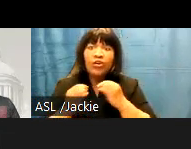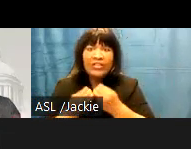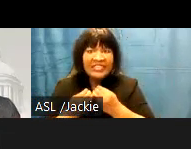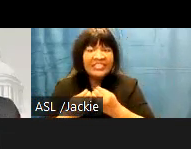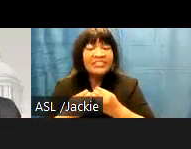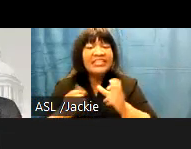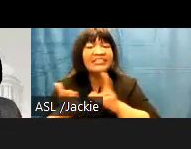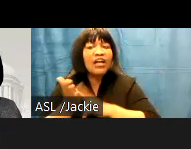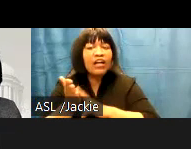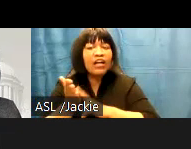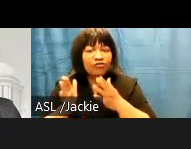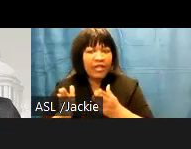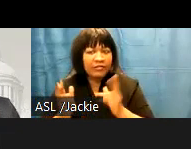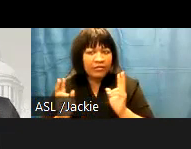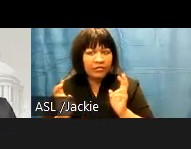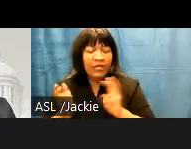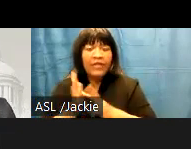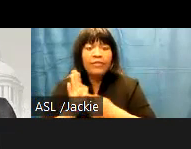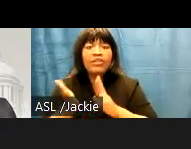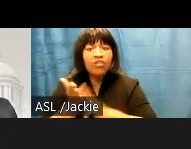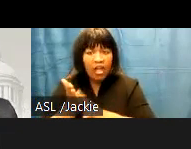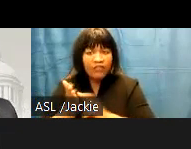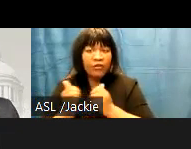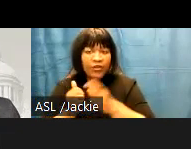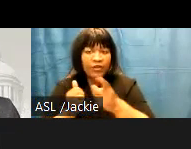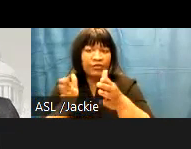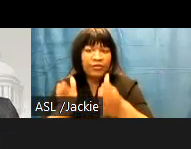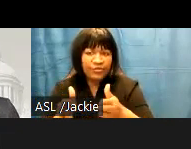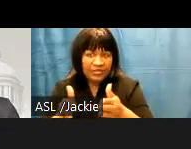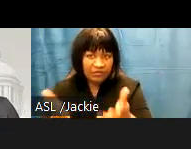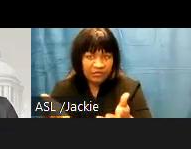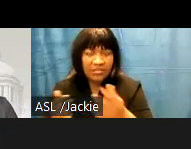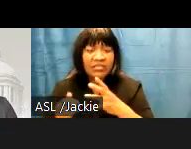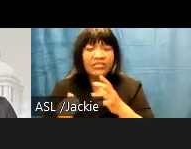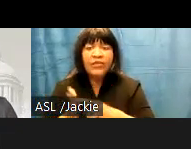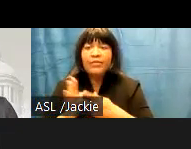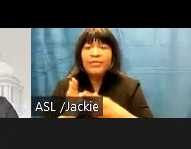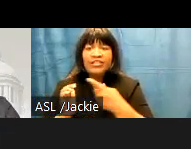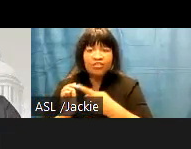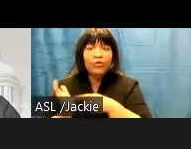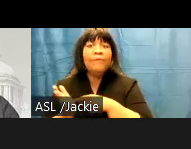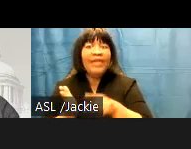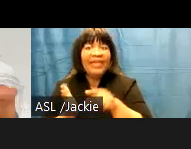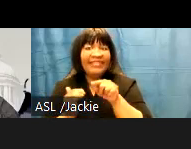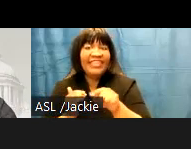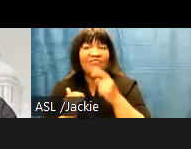a contractor, in essence. >> Yes. They are a contract group. So you are paying them for their fees,